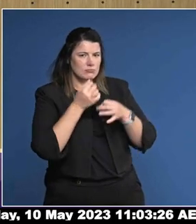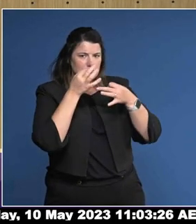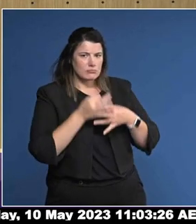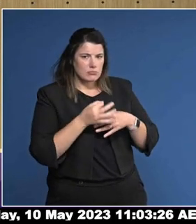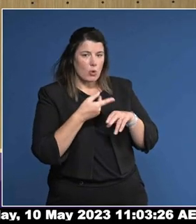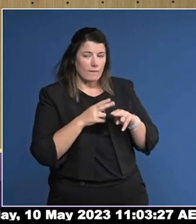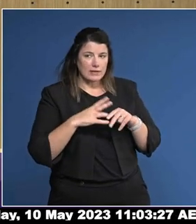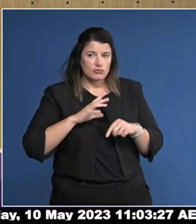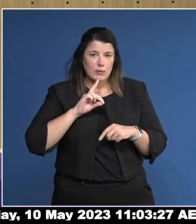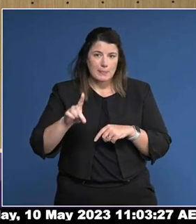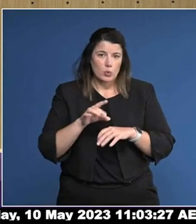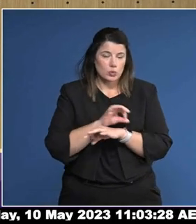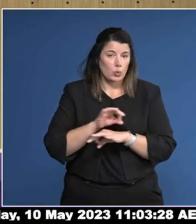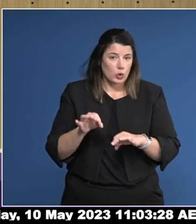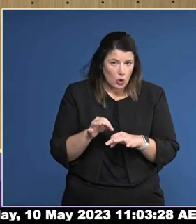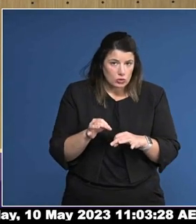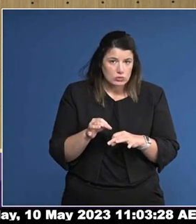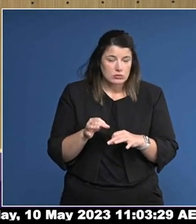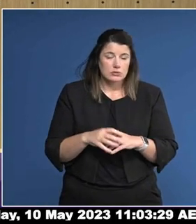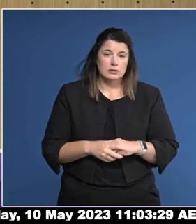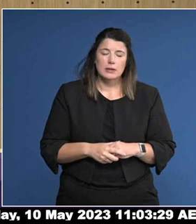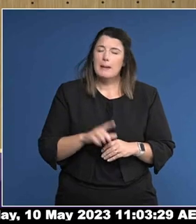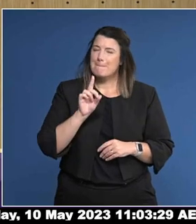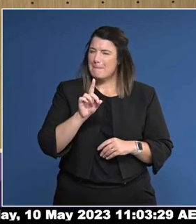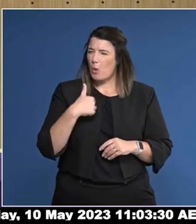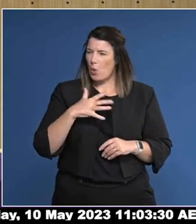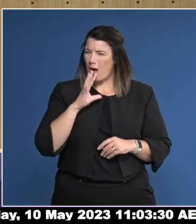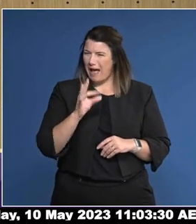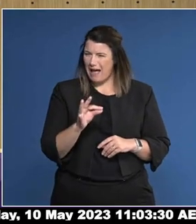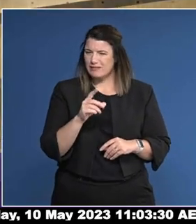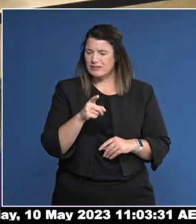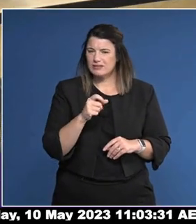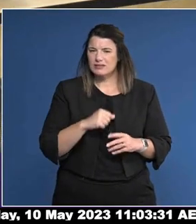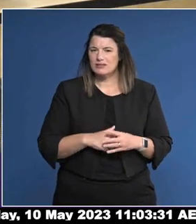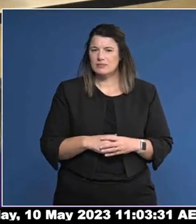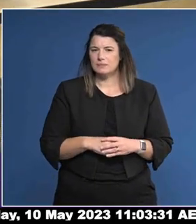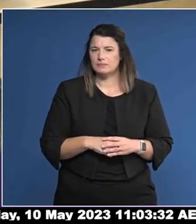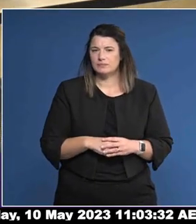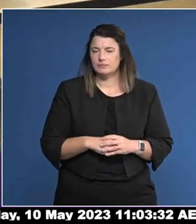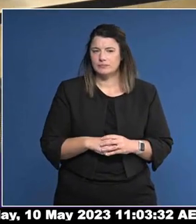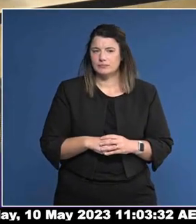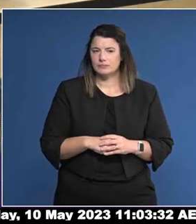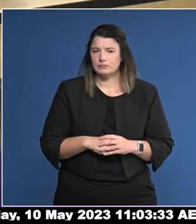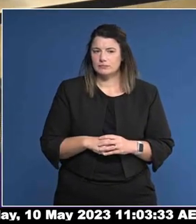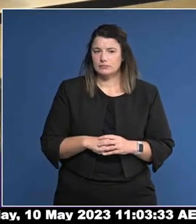take appropriate courses of action. Did you, though, given the very clear - I'll go back a step.